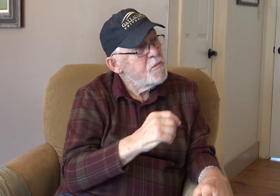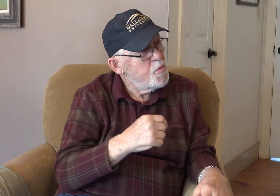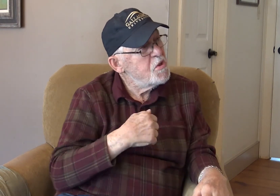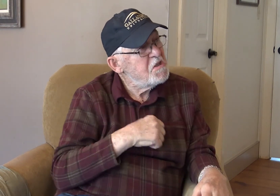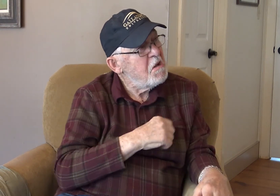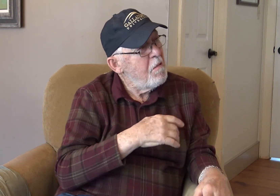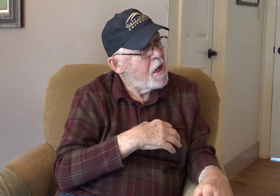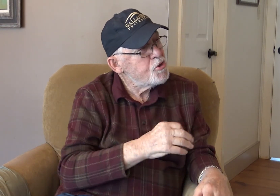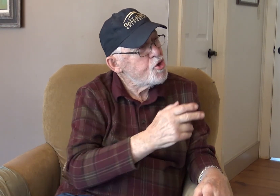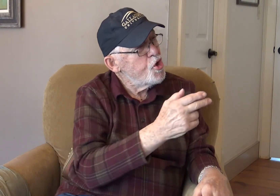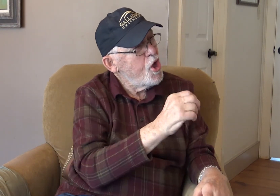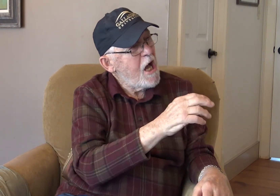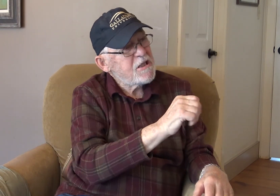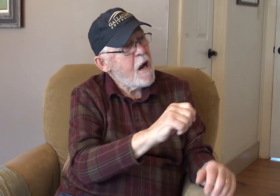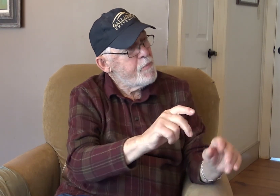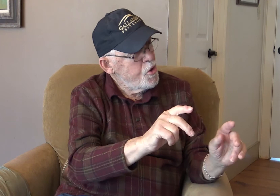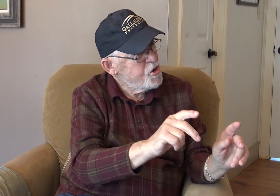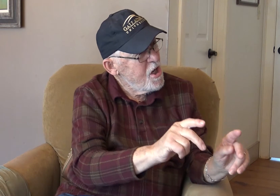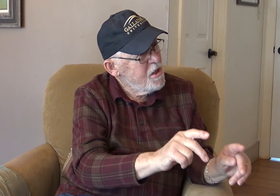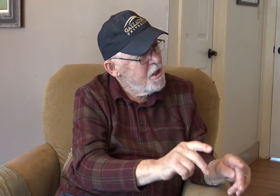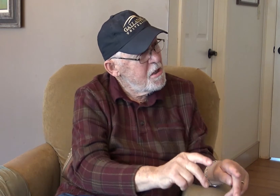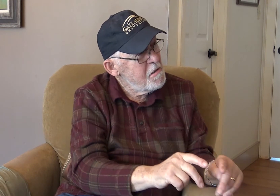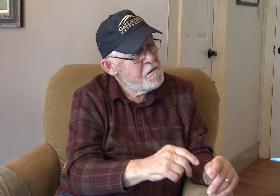We liked her as a person.